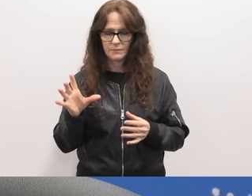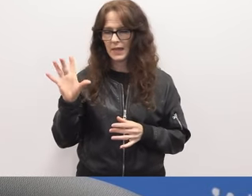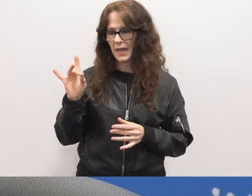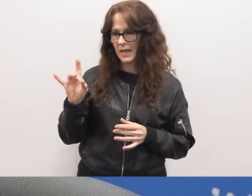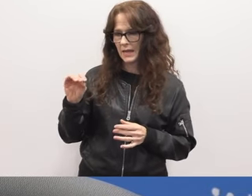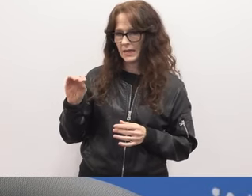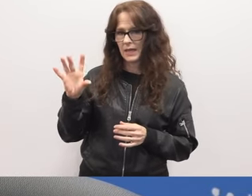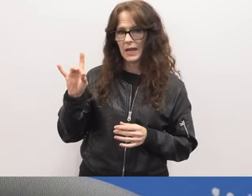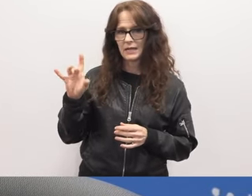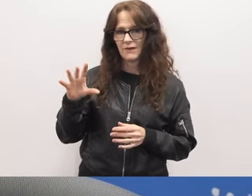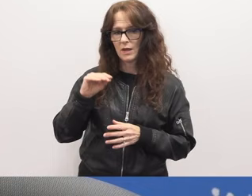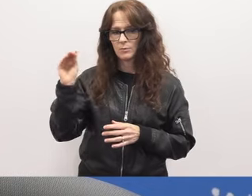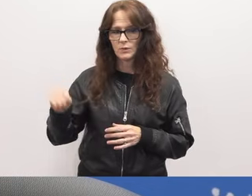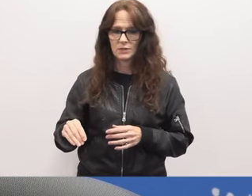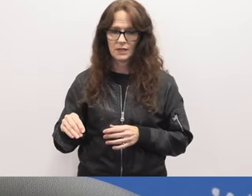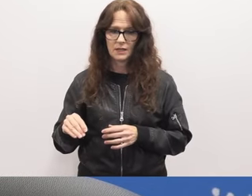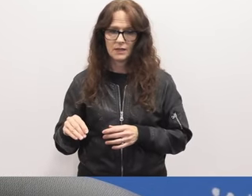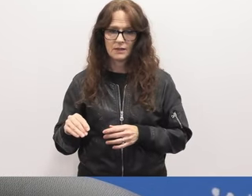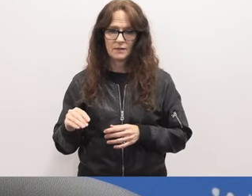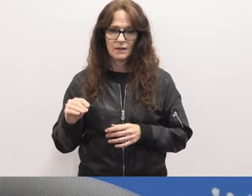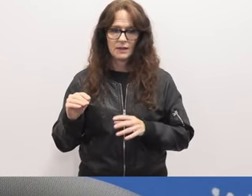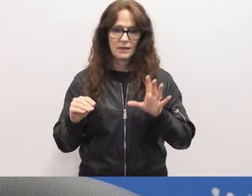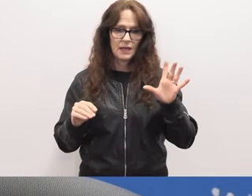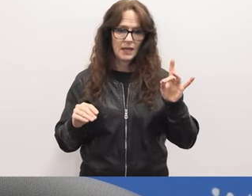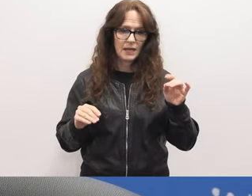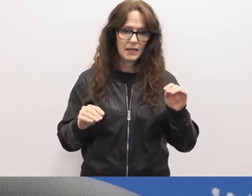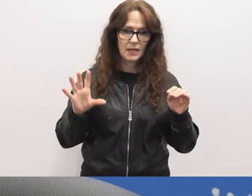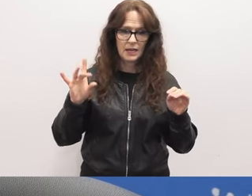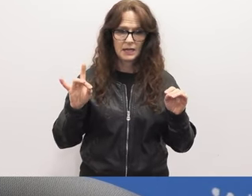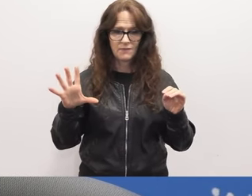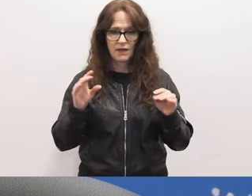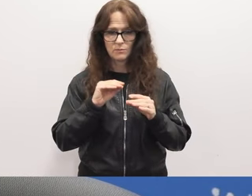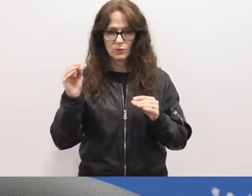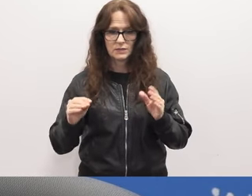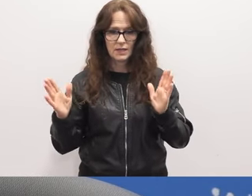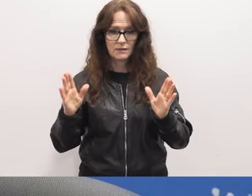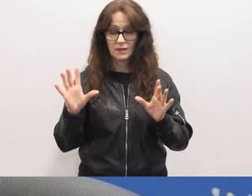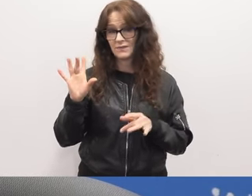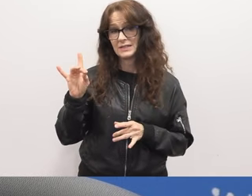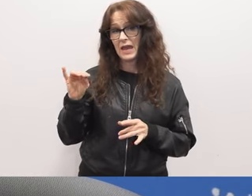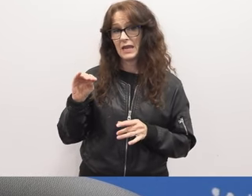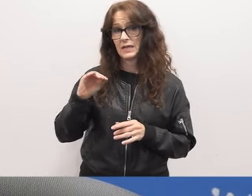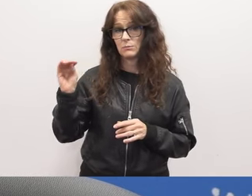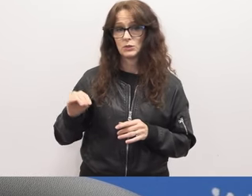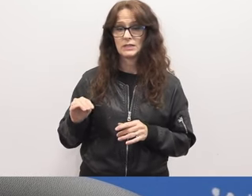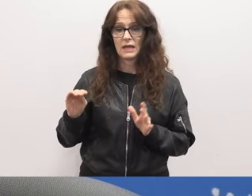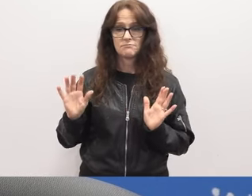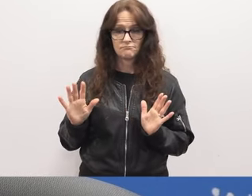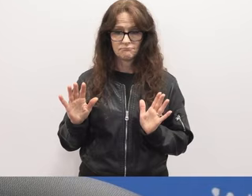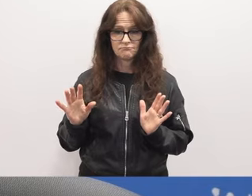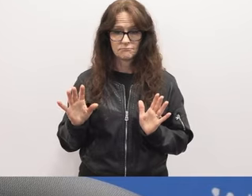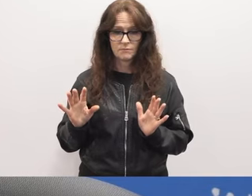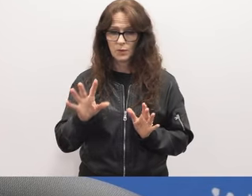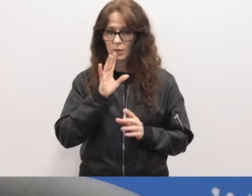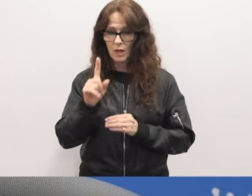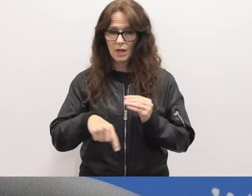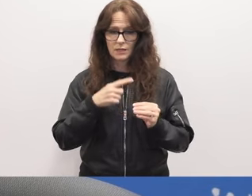well is it 85 or 80? Right, because if it's 80 and we're talking about